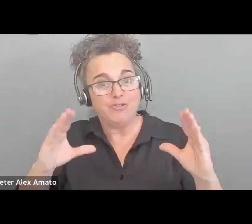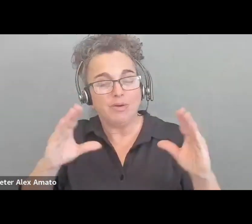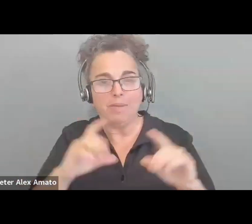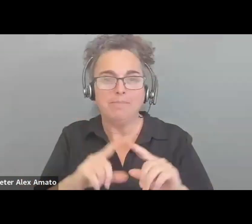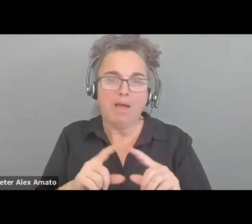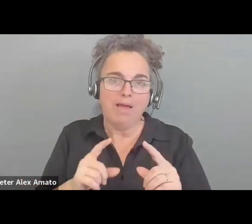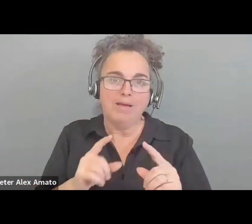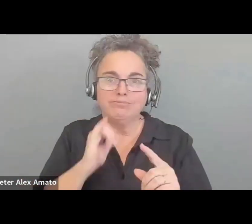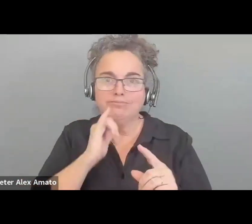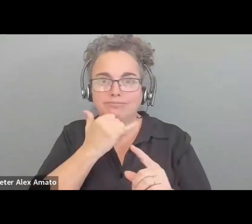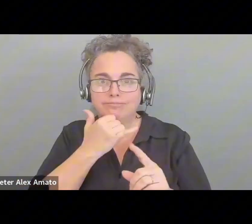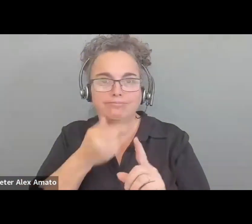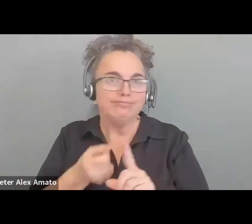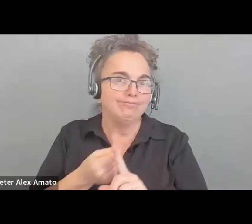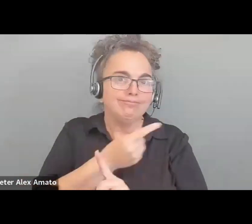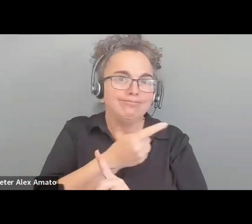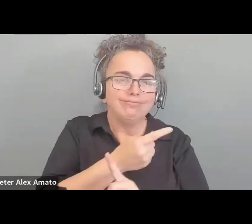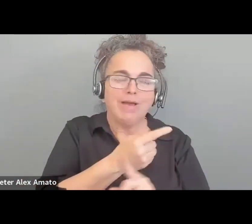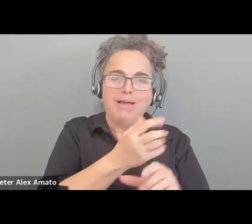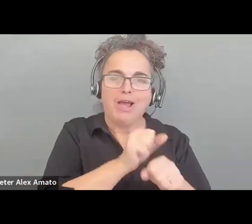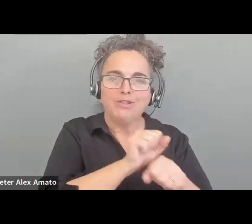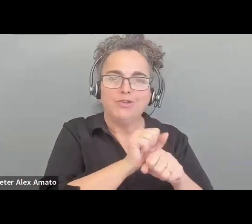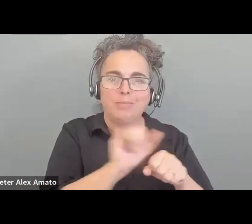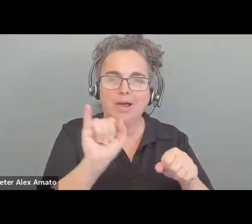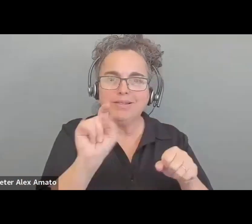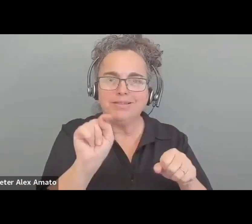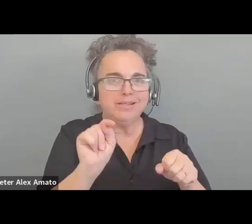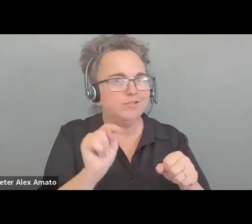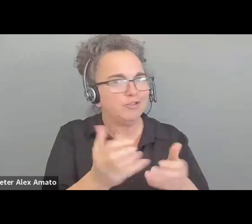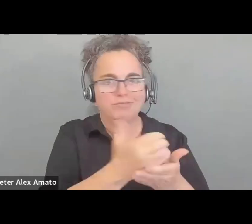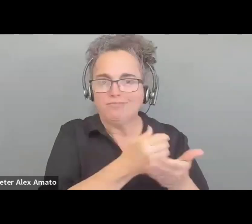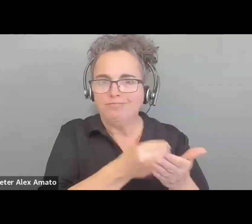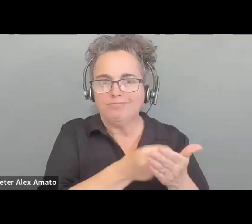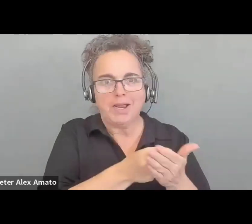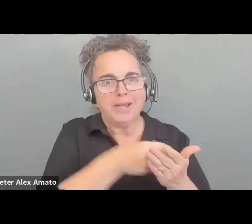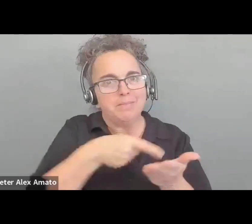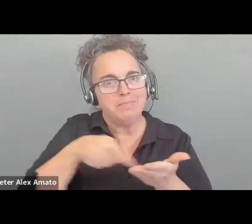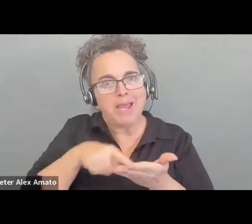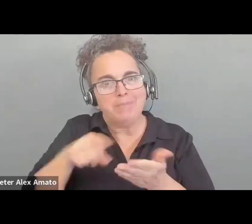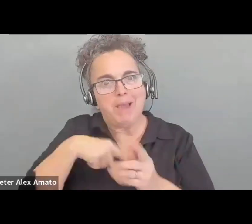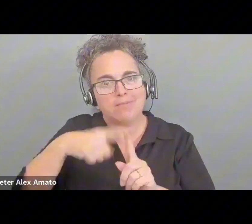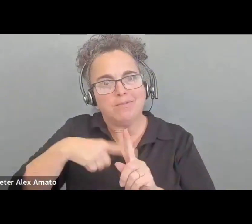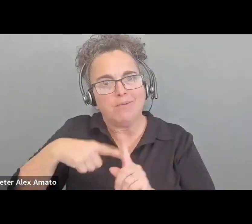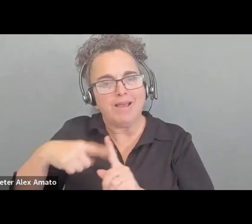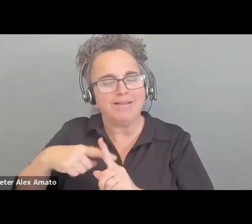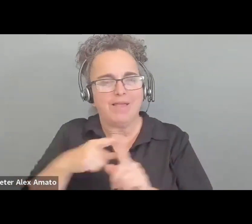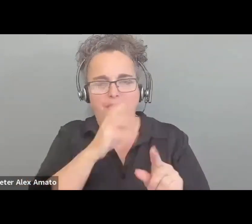to honestly pay the rent and then just found that I absolutely loved it.